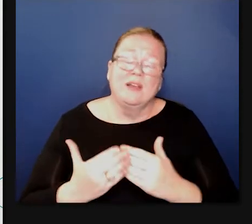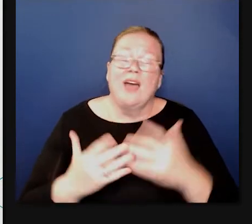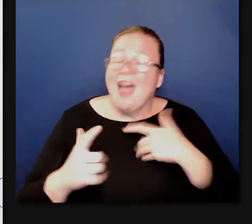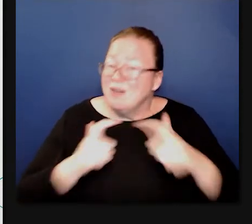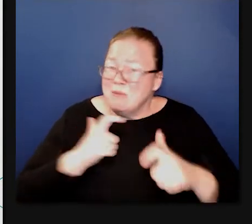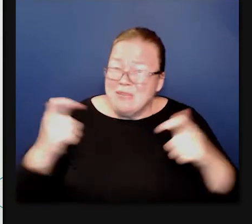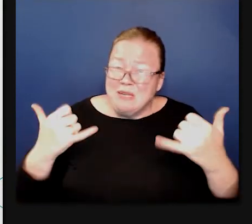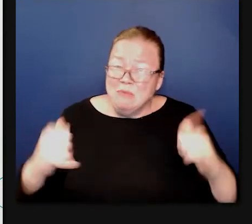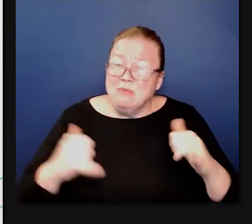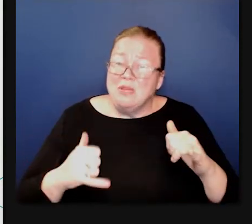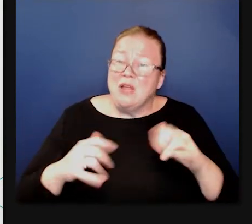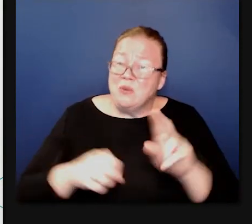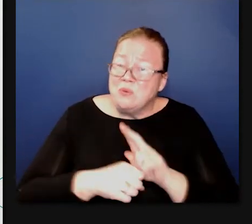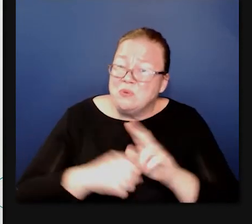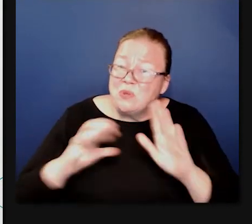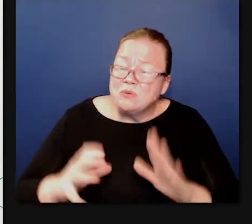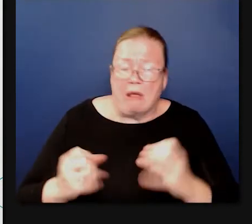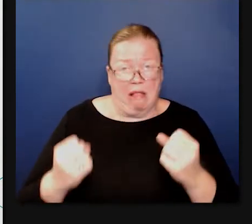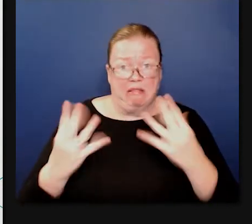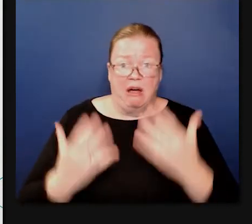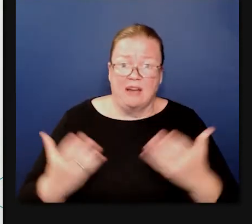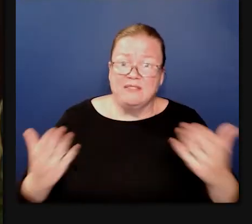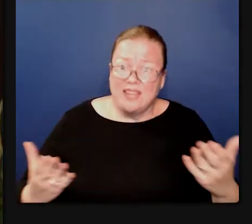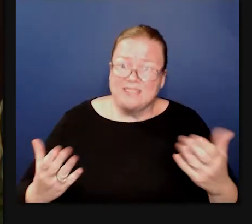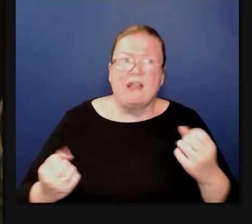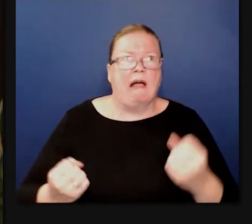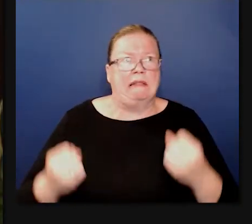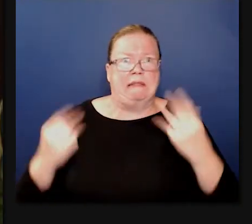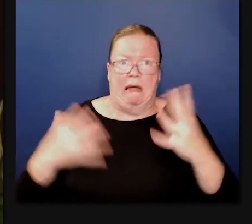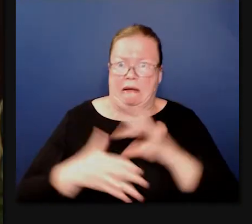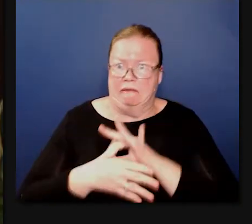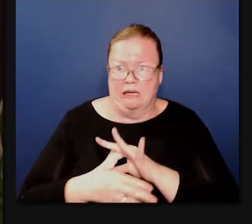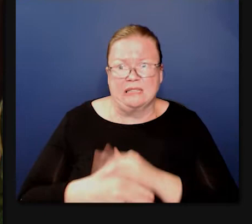If you have a huge player base, this is a lot of items, and this is a lot of content.